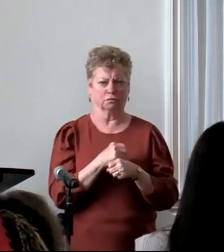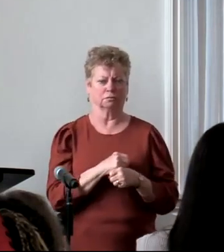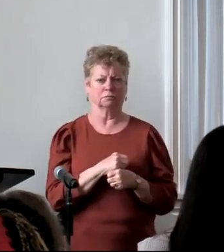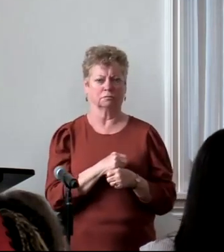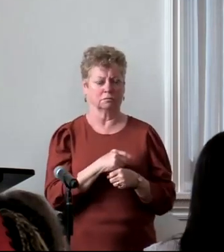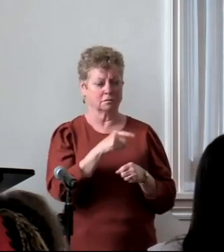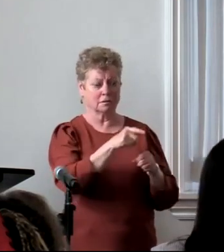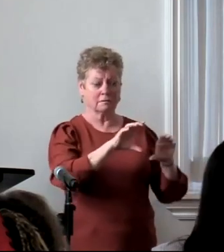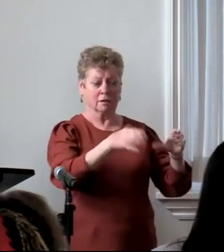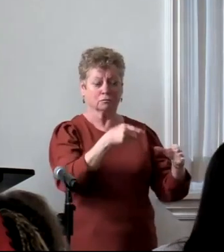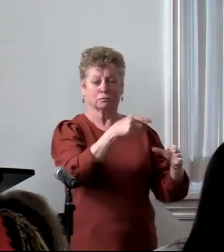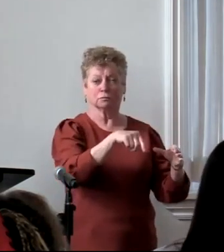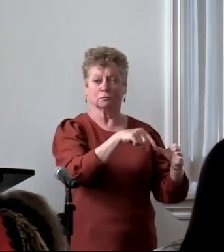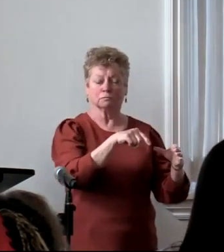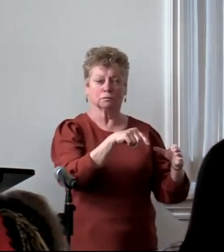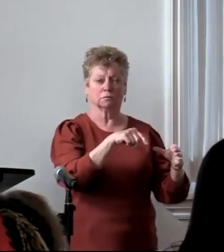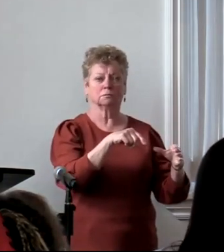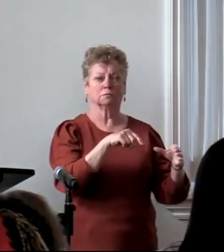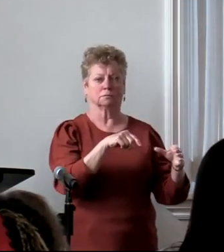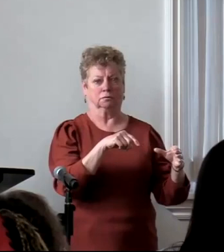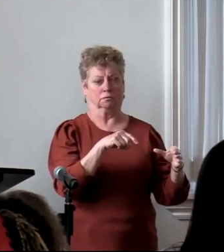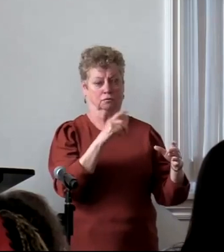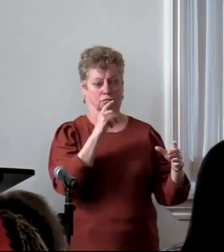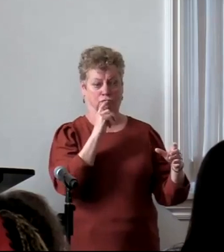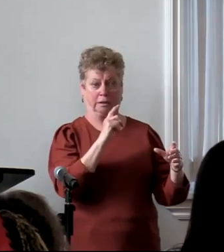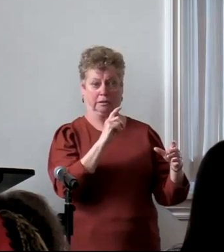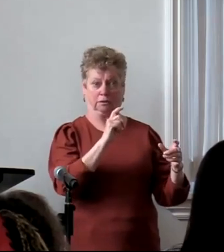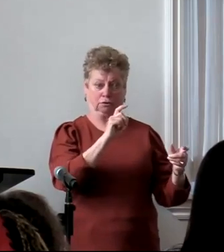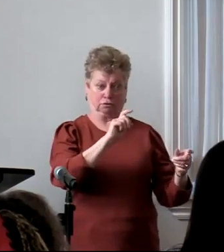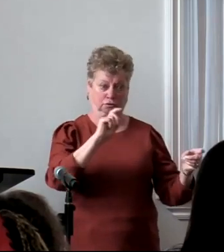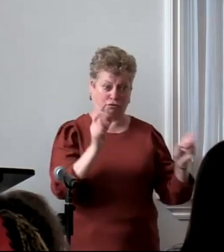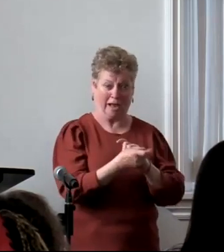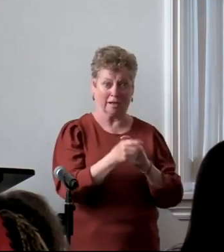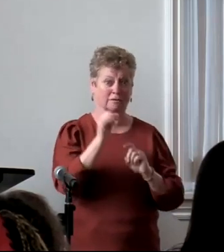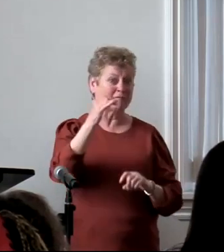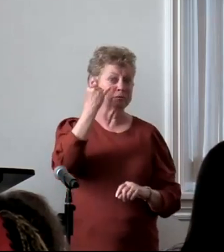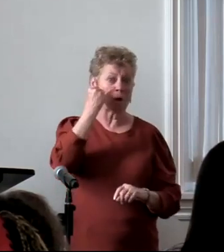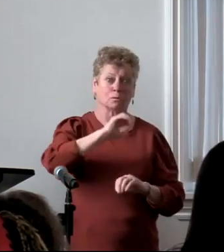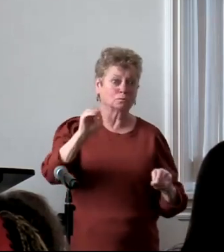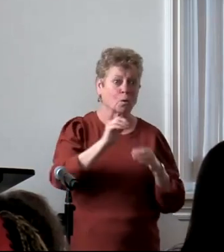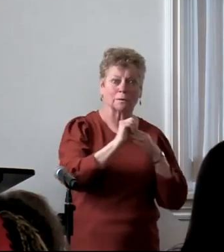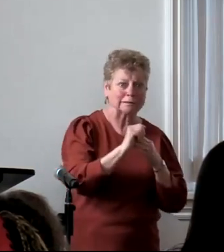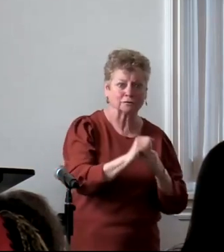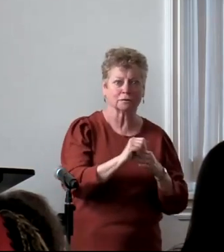there can be sort of no change without leadership and involvement of persons with disabilities.